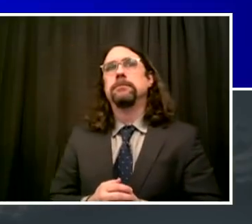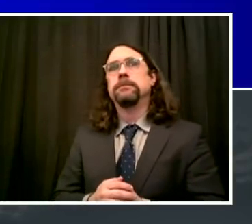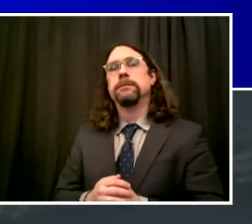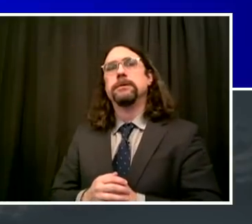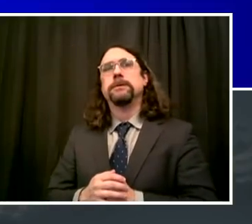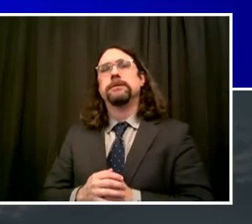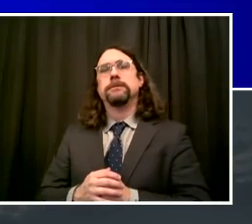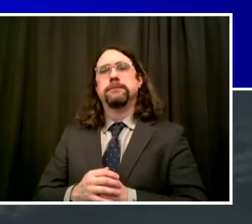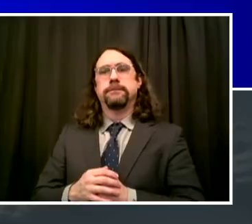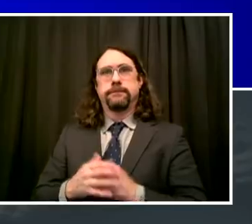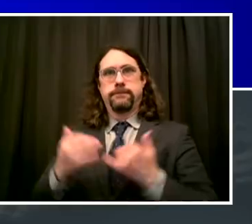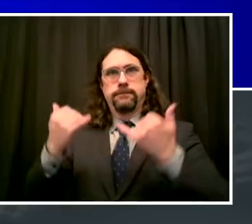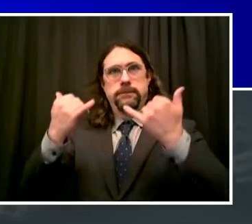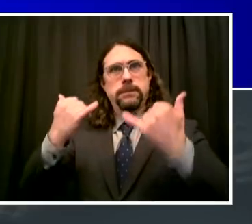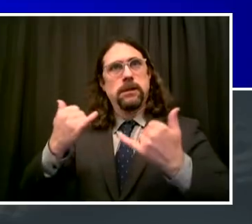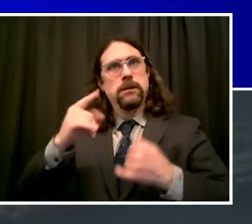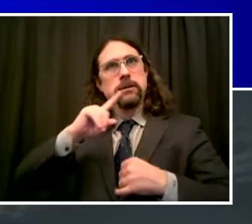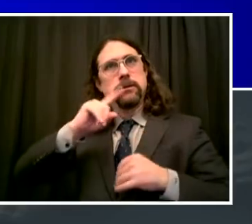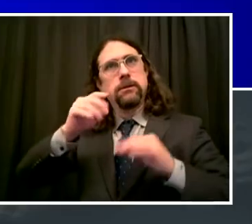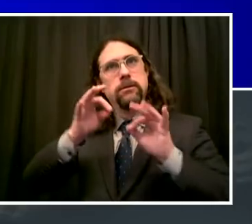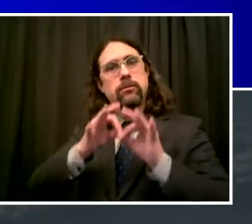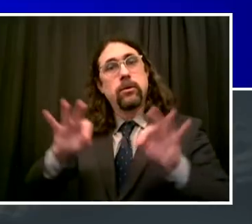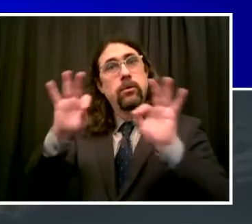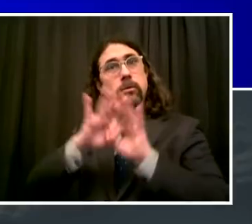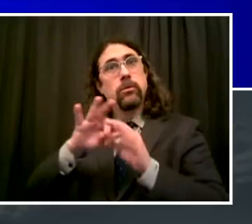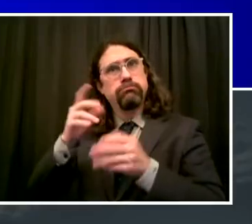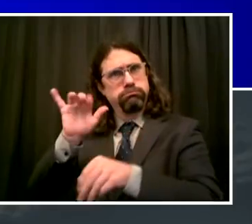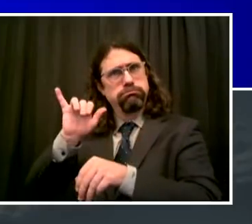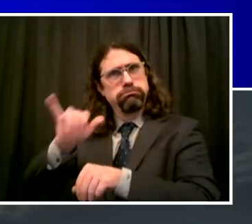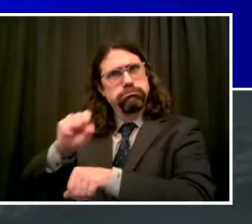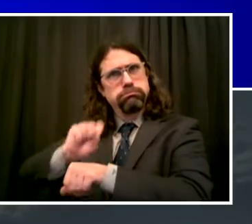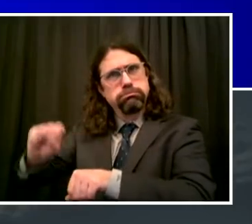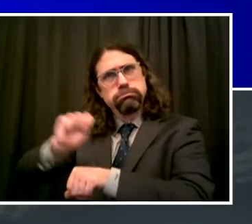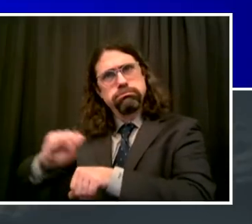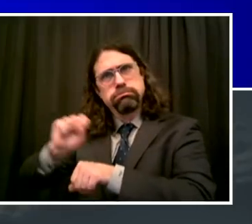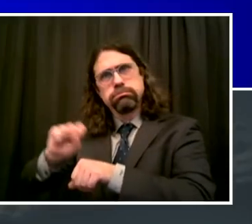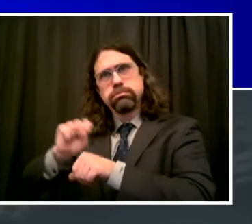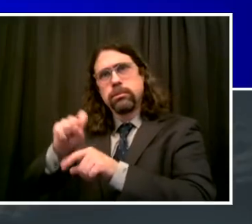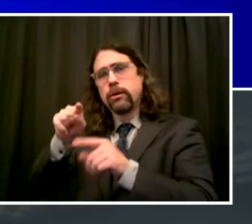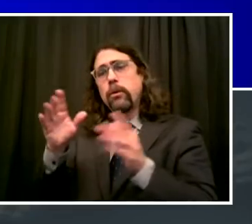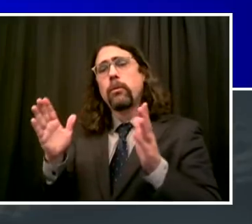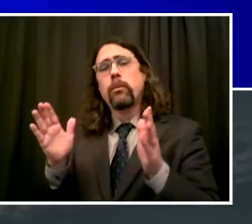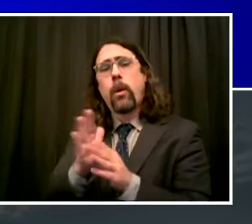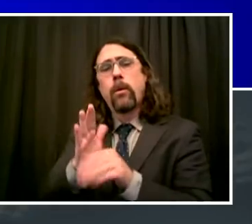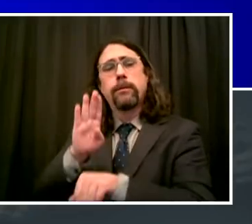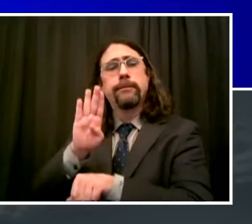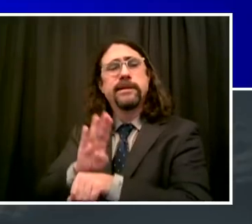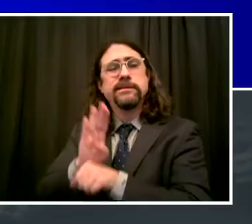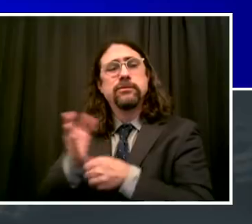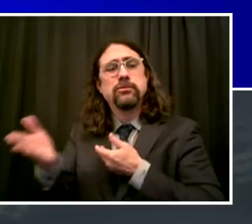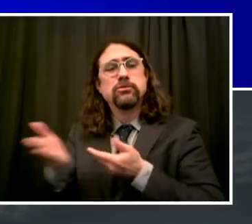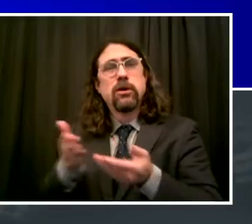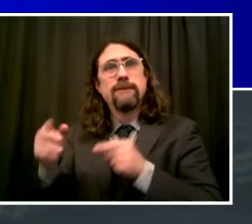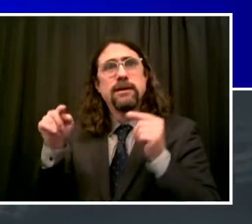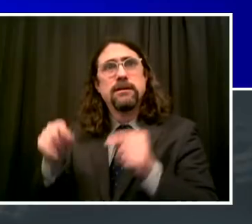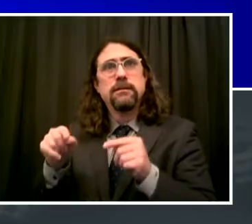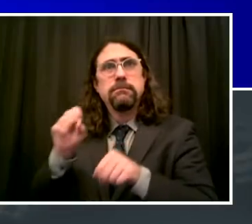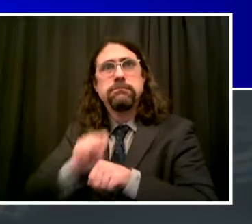BUSINESS. NOW GIVEN THE IMPORTANT WORK THAT'S HAPPENG,IN HET ERYVEDA WYORK OF SMALL BUSINESS ERSVIS,CE WE